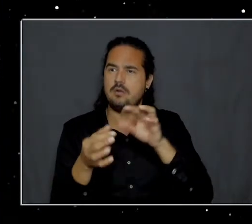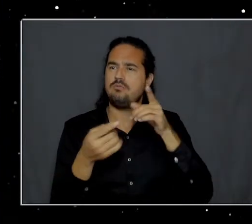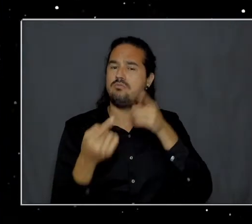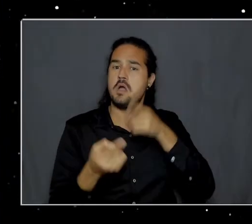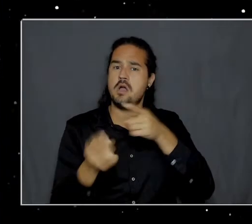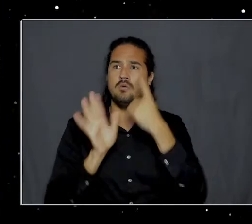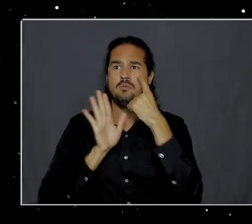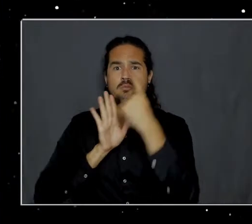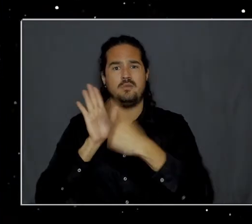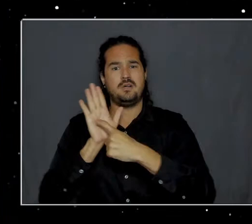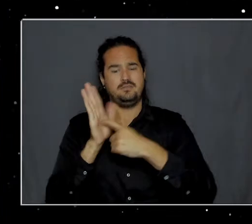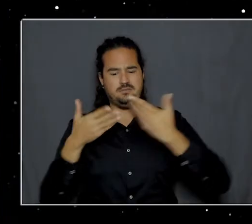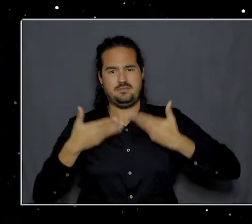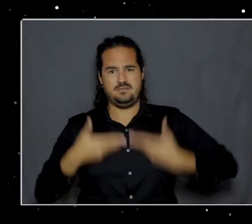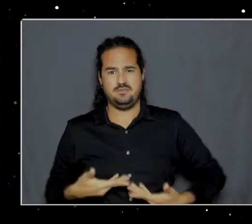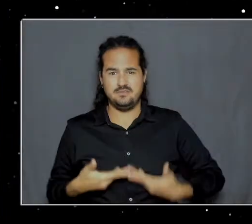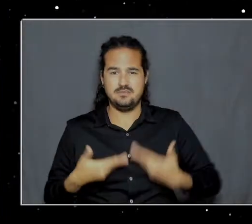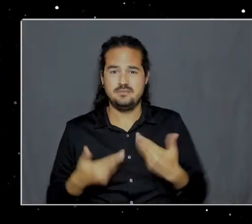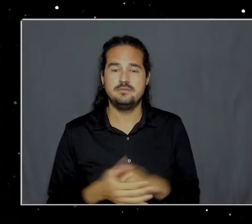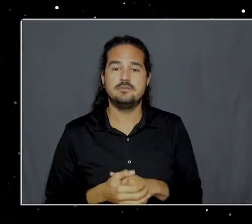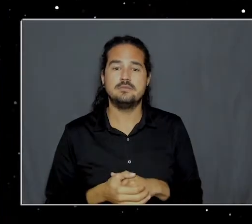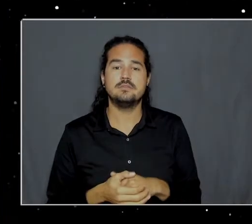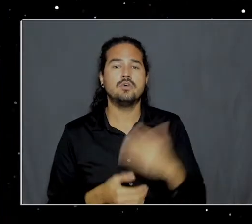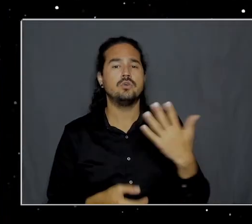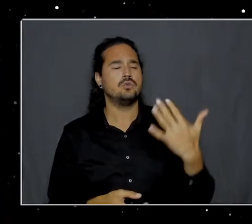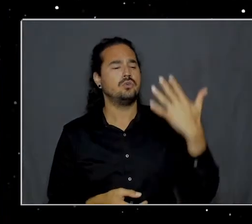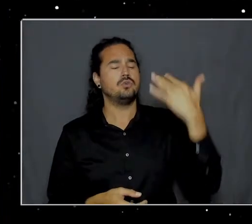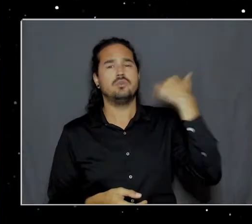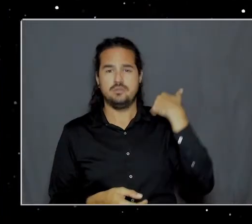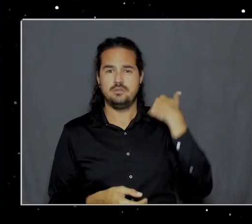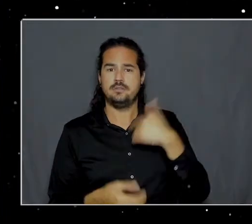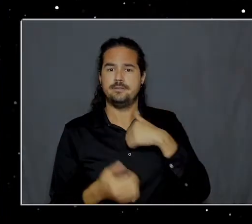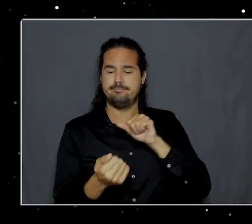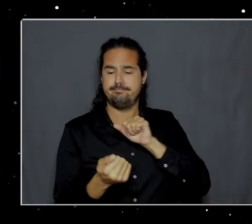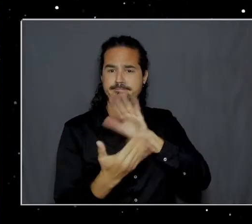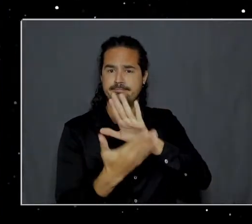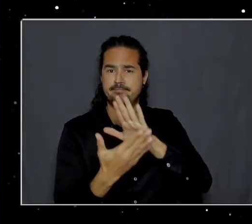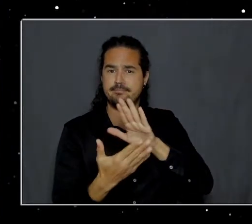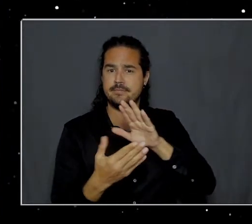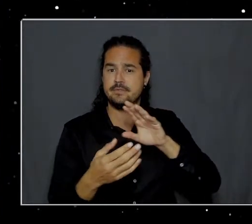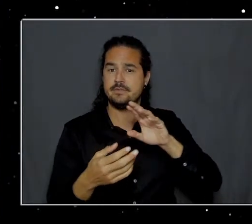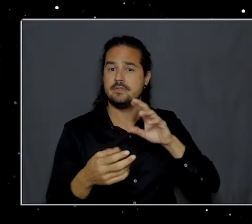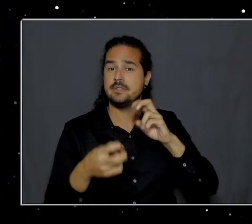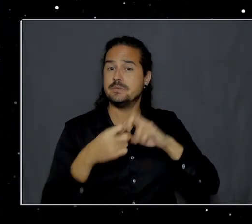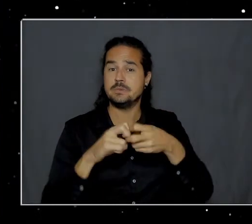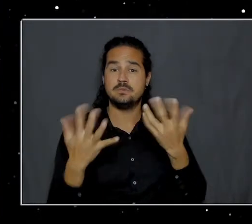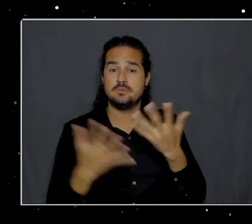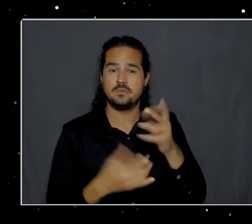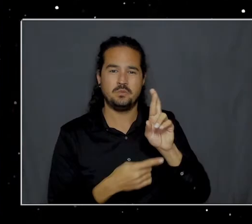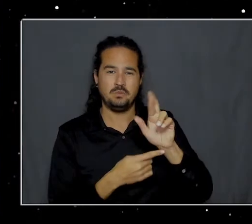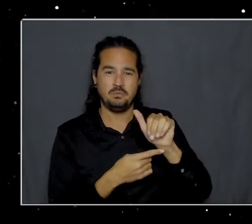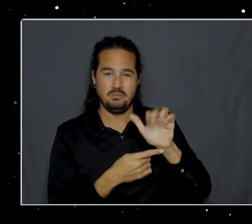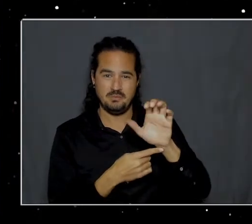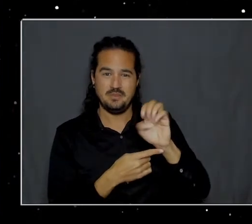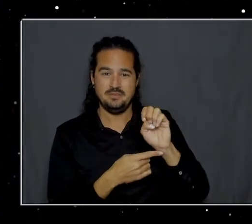AND EARLY ON, IT TOOK ON THE ISSUE OF RACE. BUT RACE IS JUST ONE EXPRESSION,